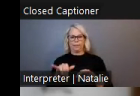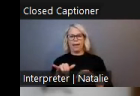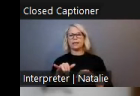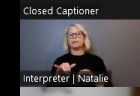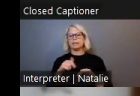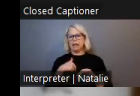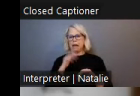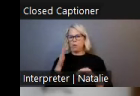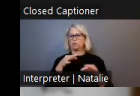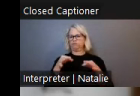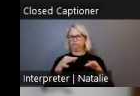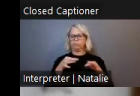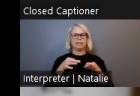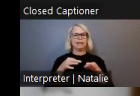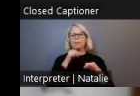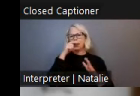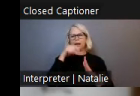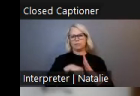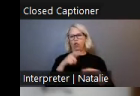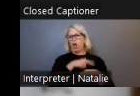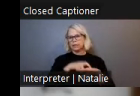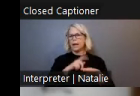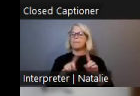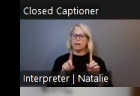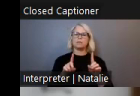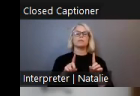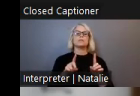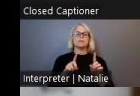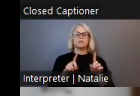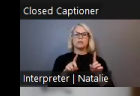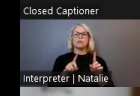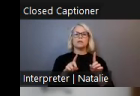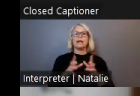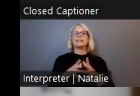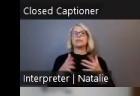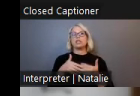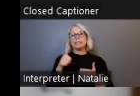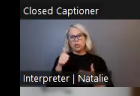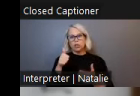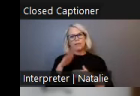I won't spend a ton of time on this, but it's much easier than you might think.